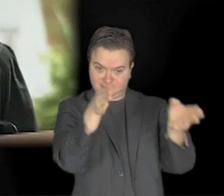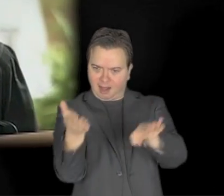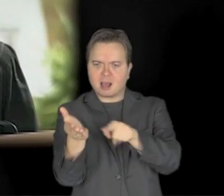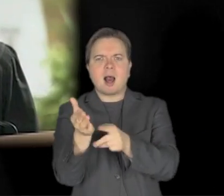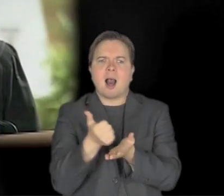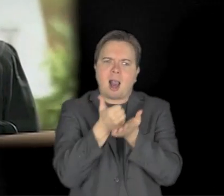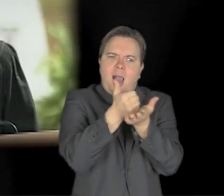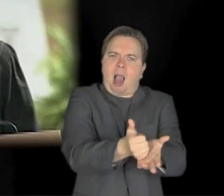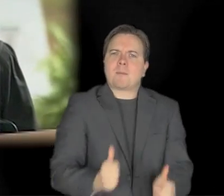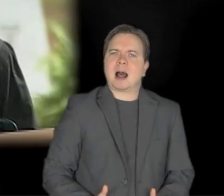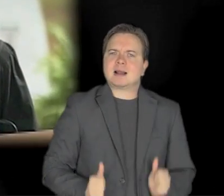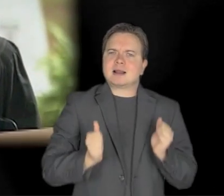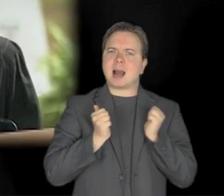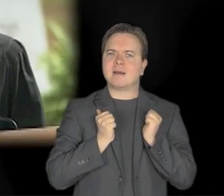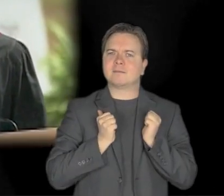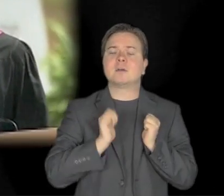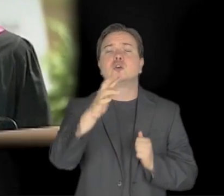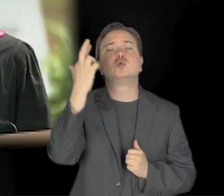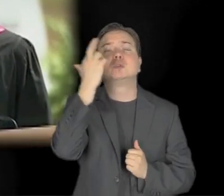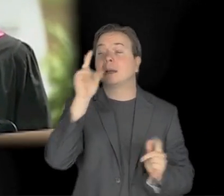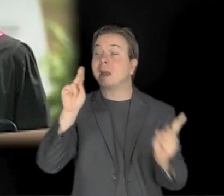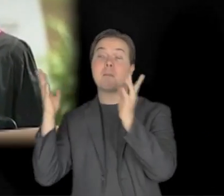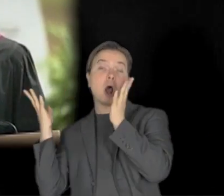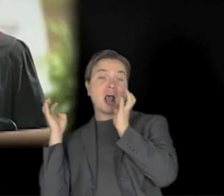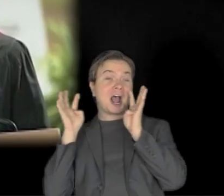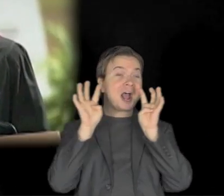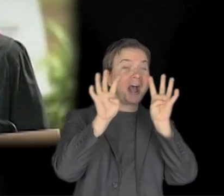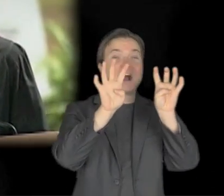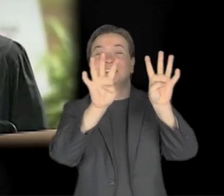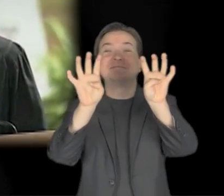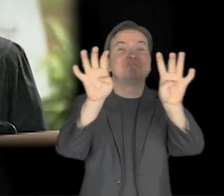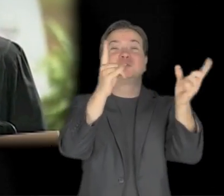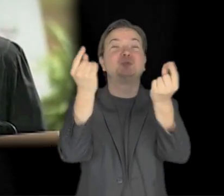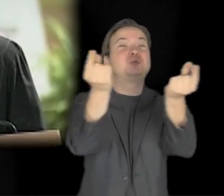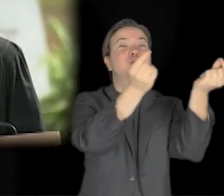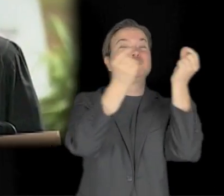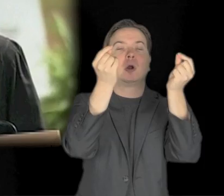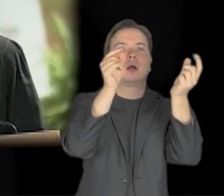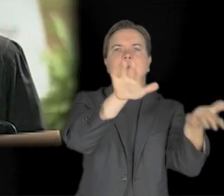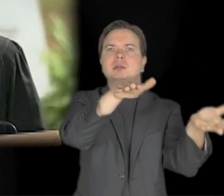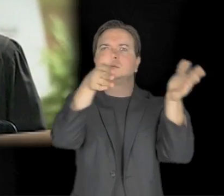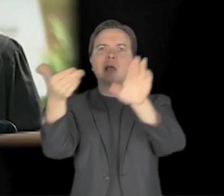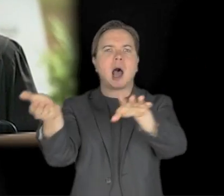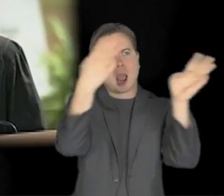Life. It is Life's change agent. It clears out the old to make way for the new.